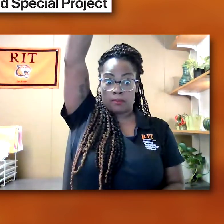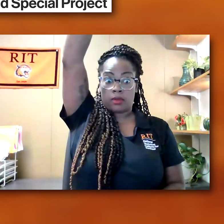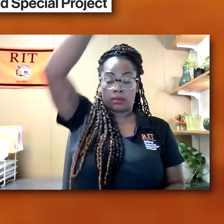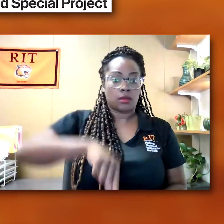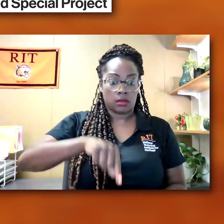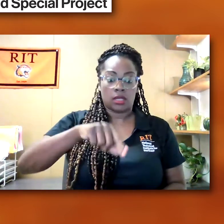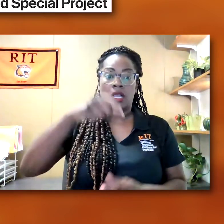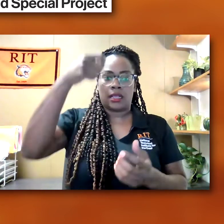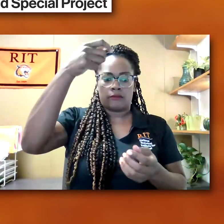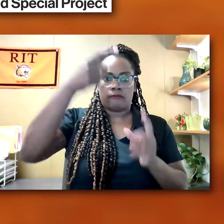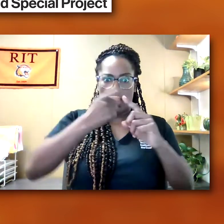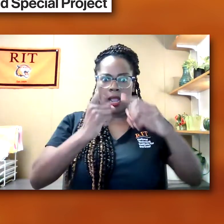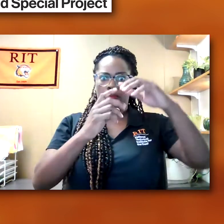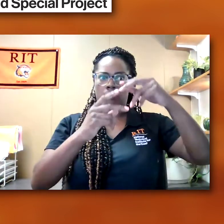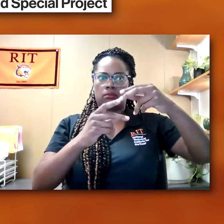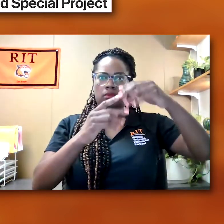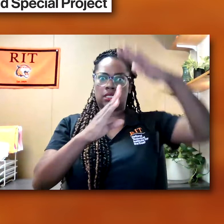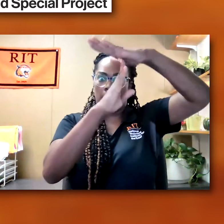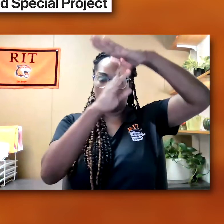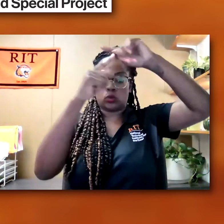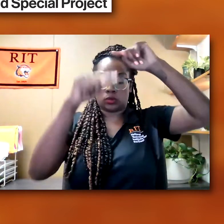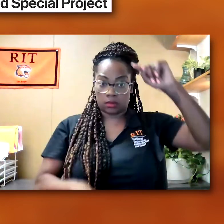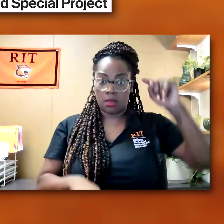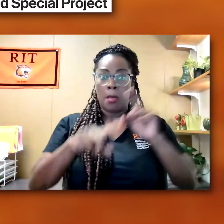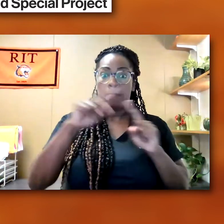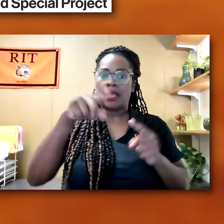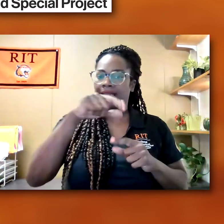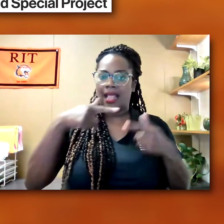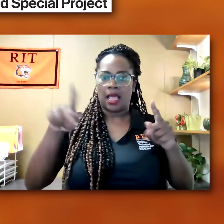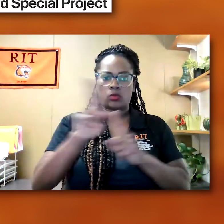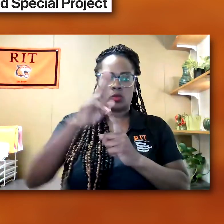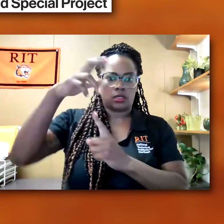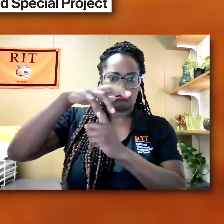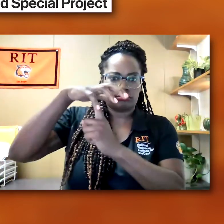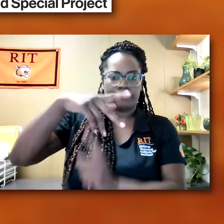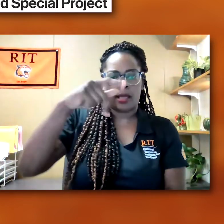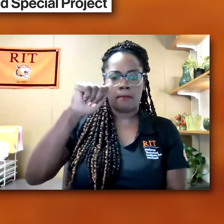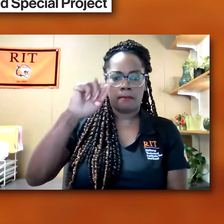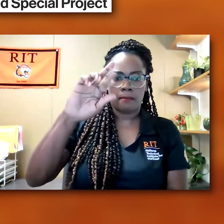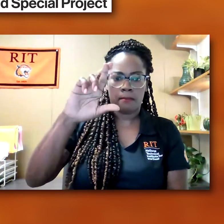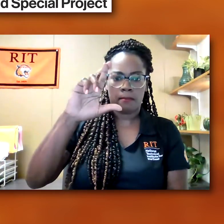Next, you have to release the device completely when you drop it and it must touch the ground,